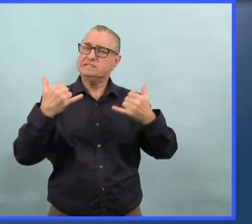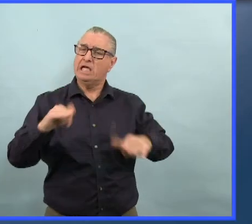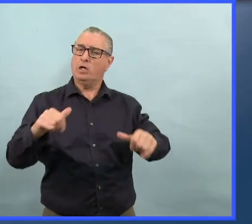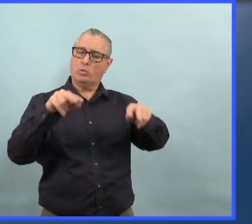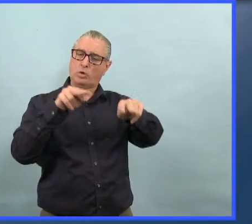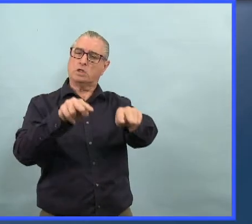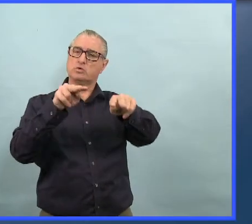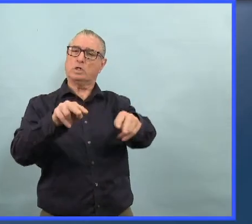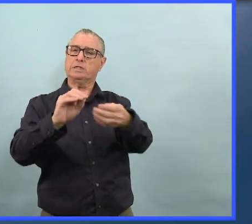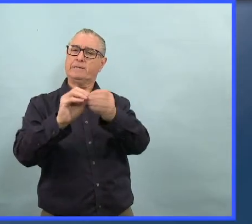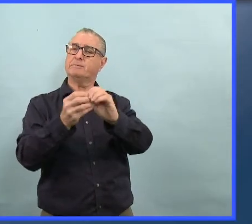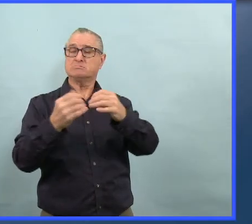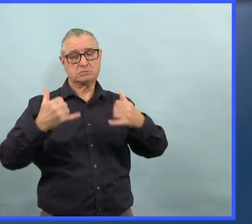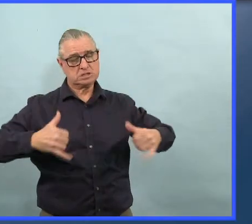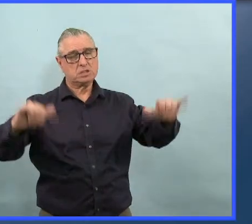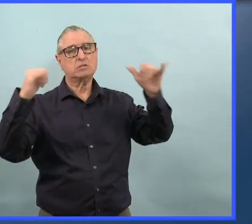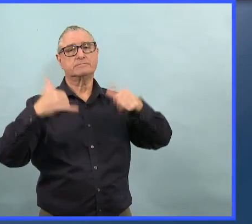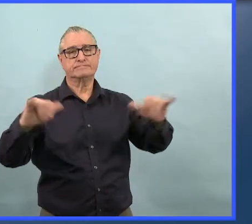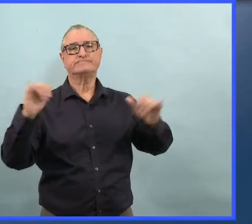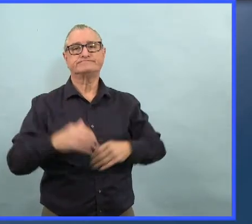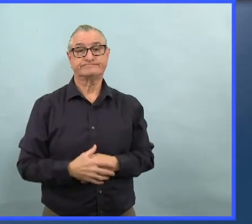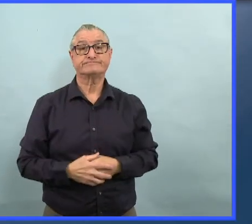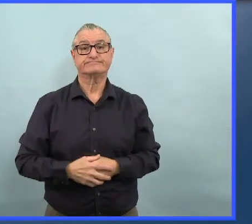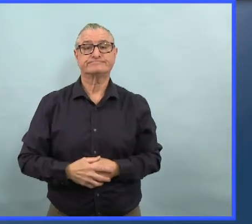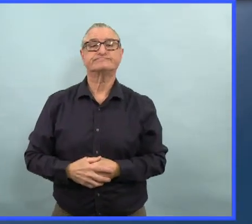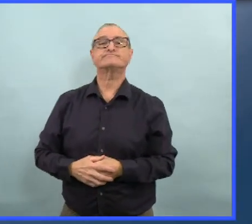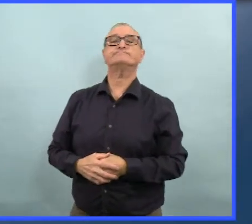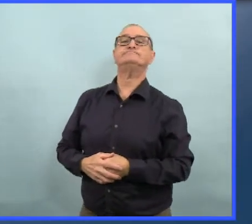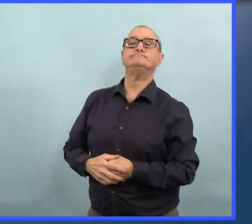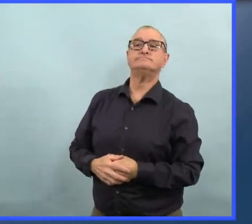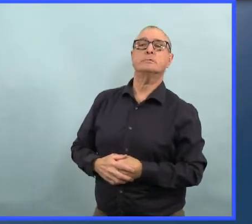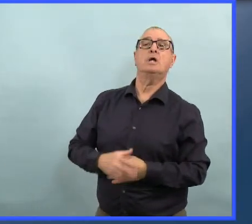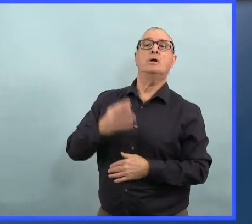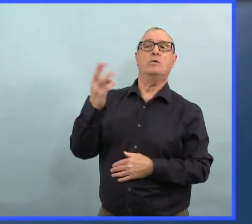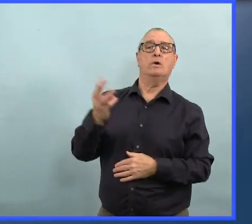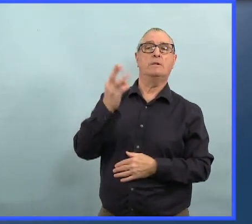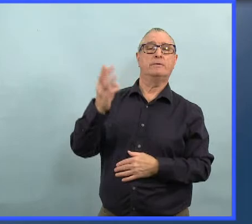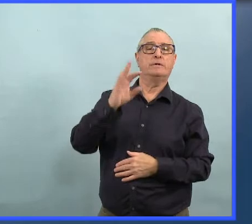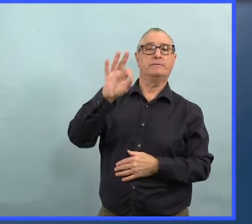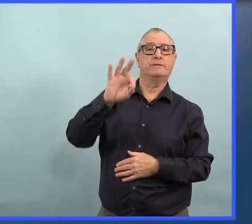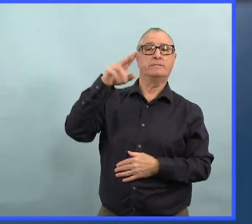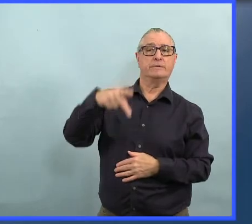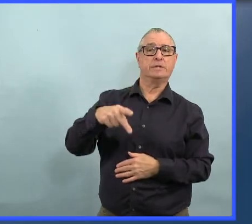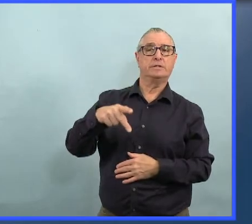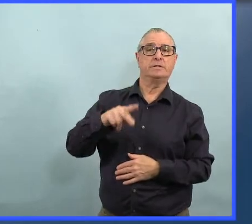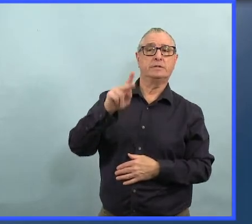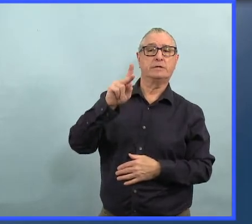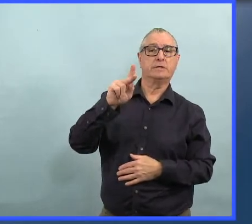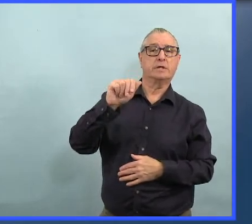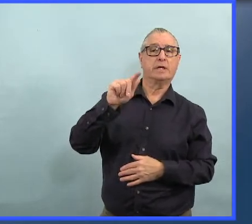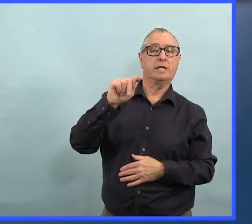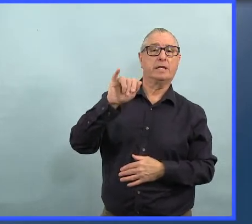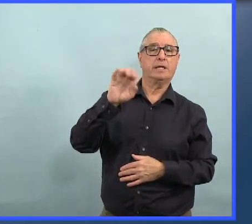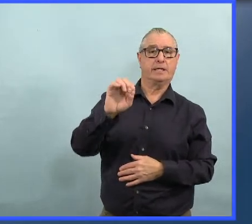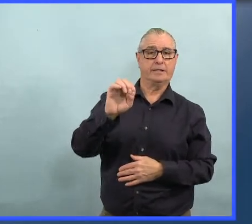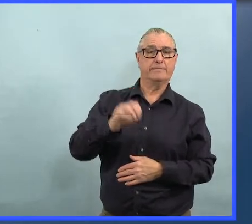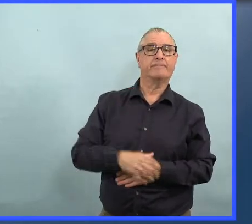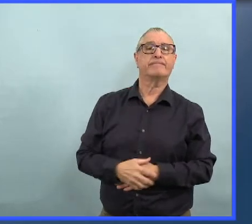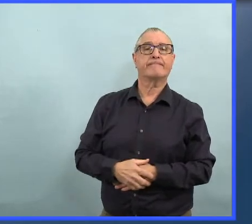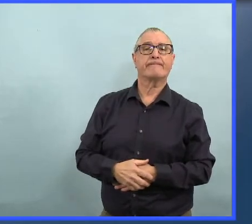from the winnipeg free press katie good afternoon dr russon um although